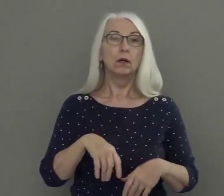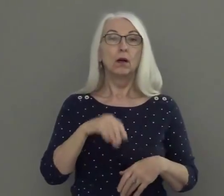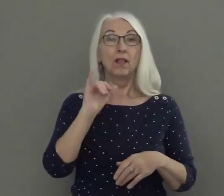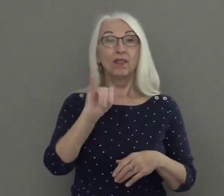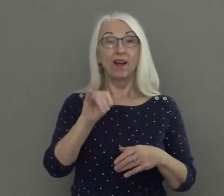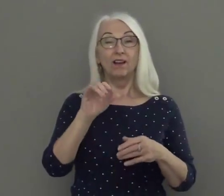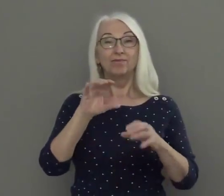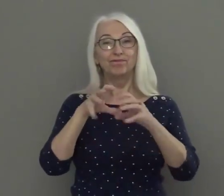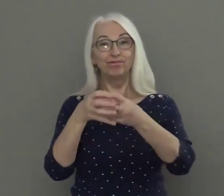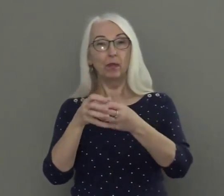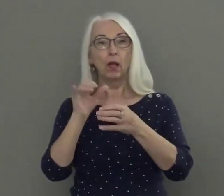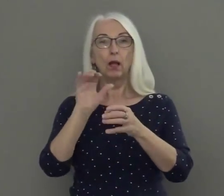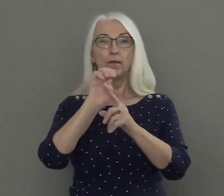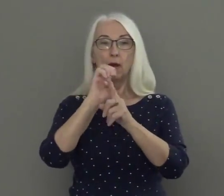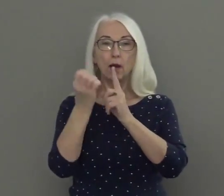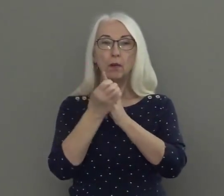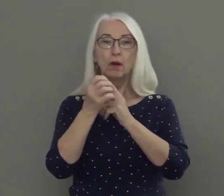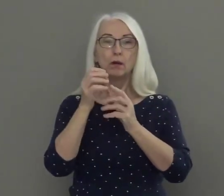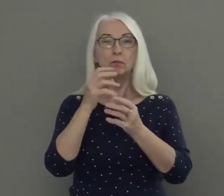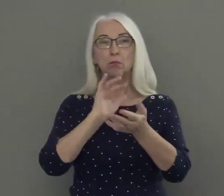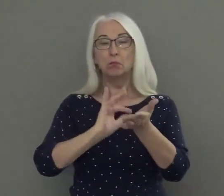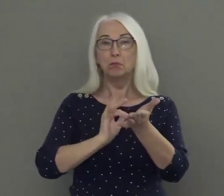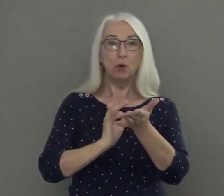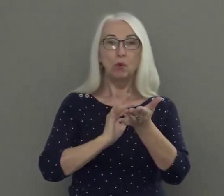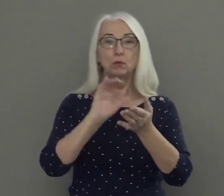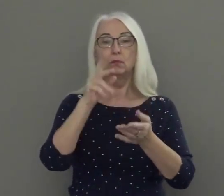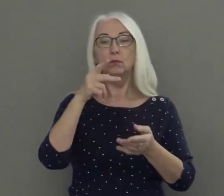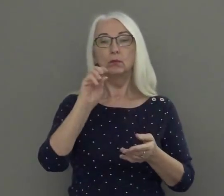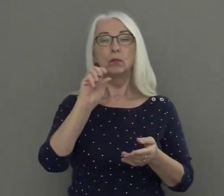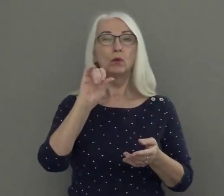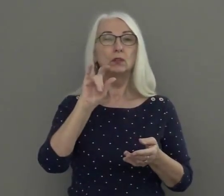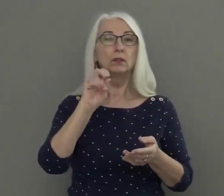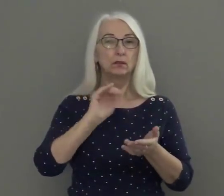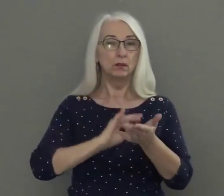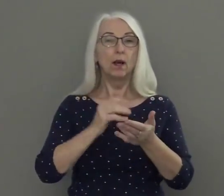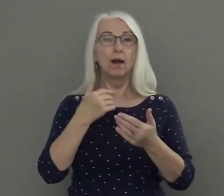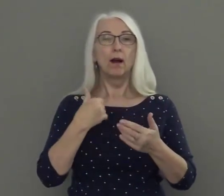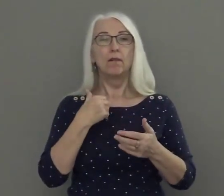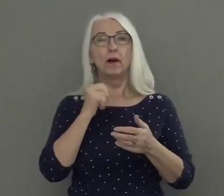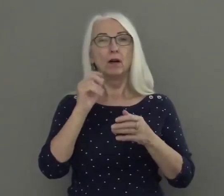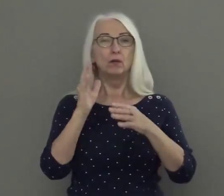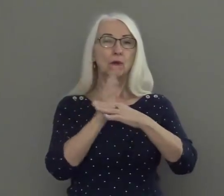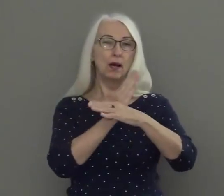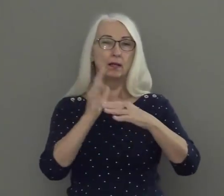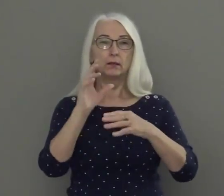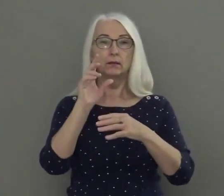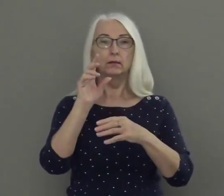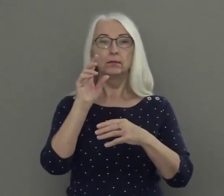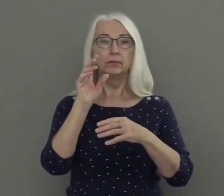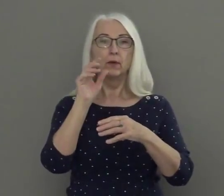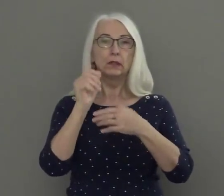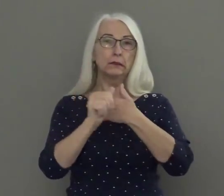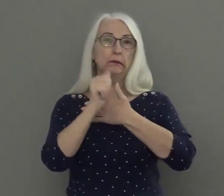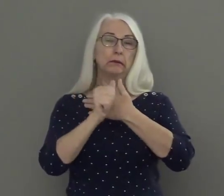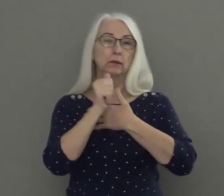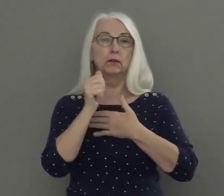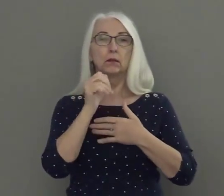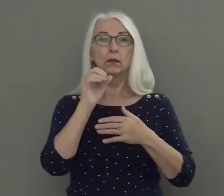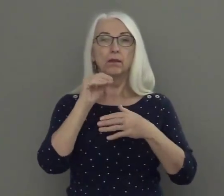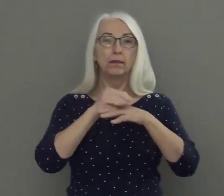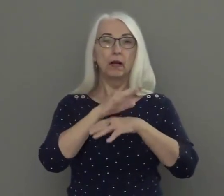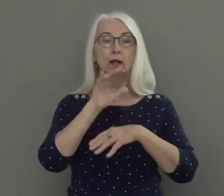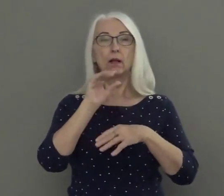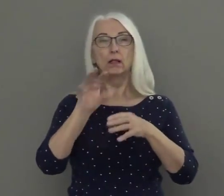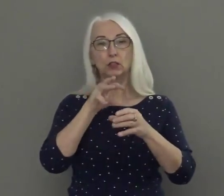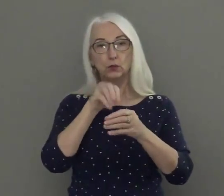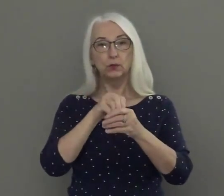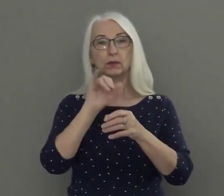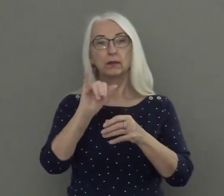These agents are environmental poisons having a range of adverse effects, including